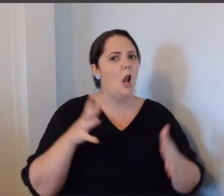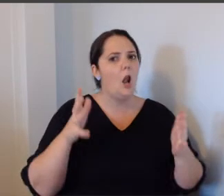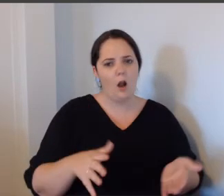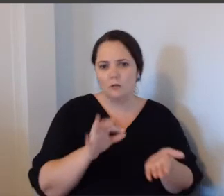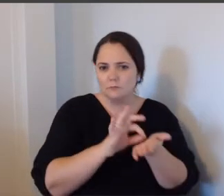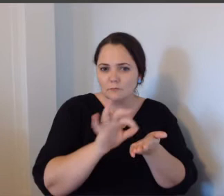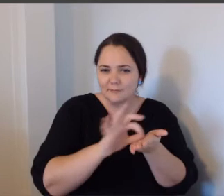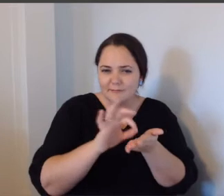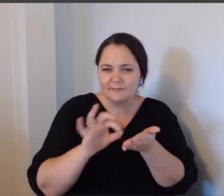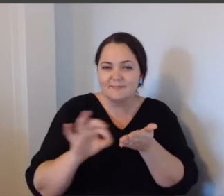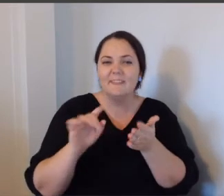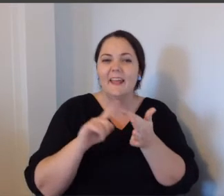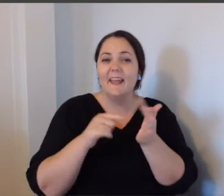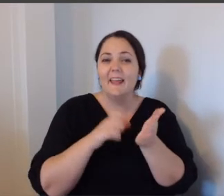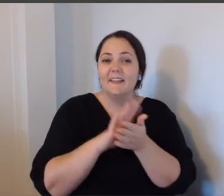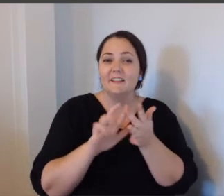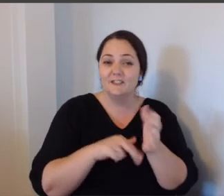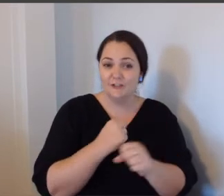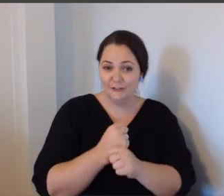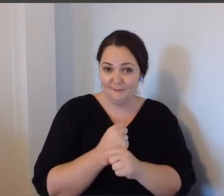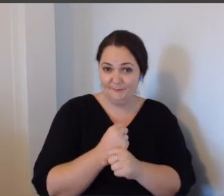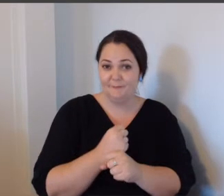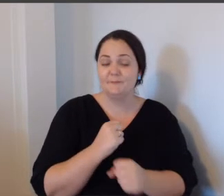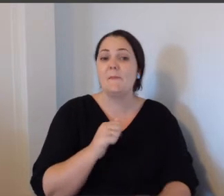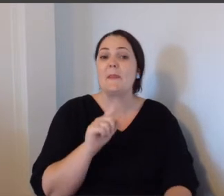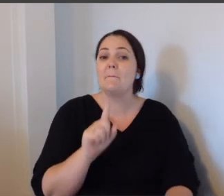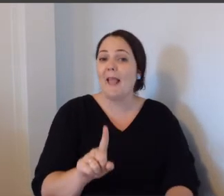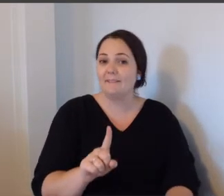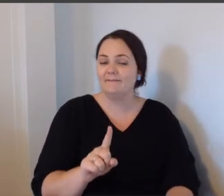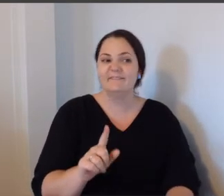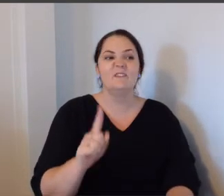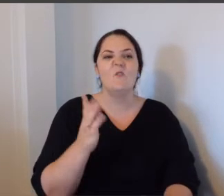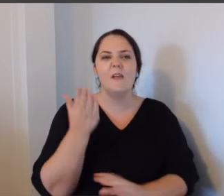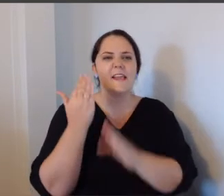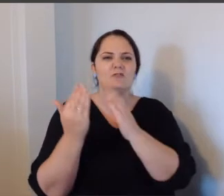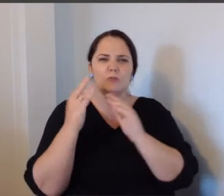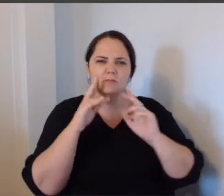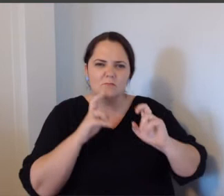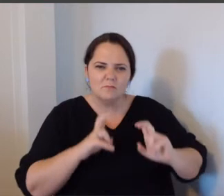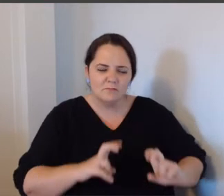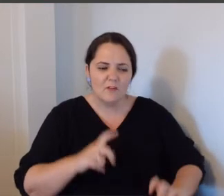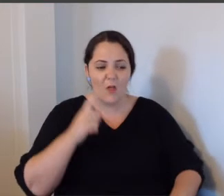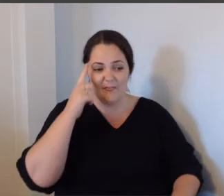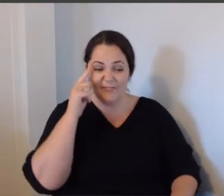dedicated to this etching however, art historians generally believe that the figure is a